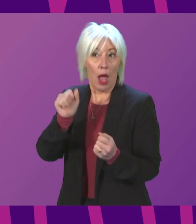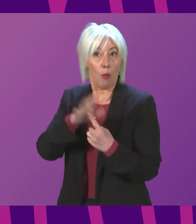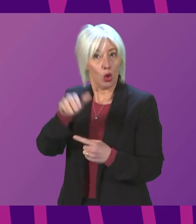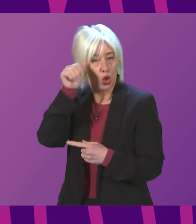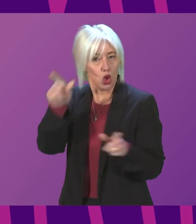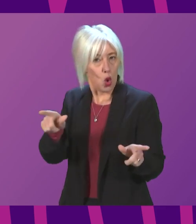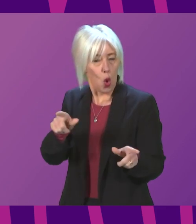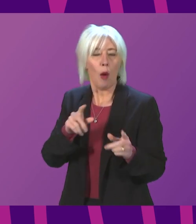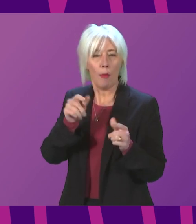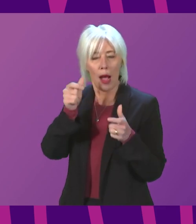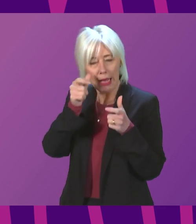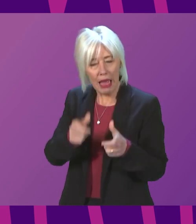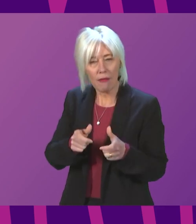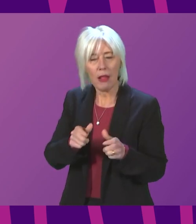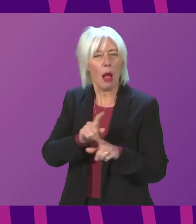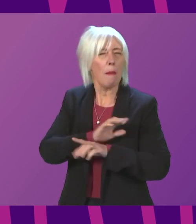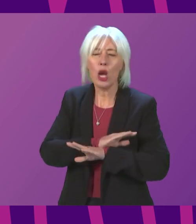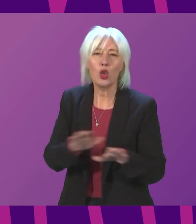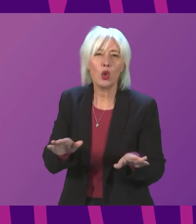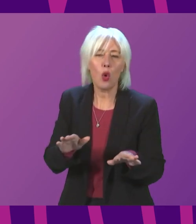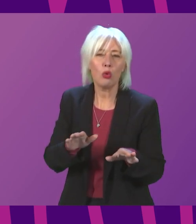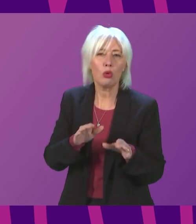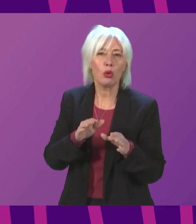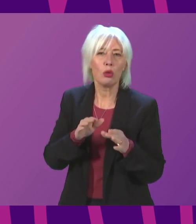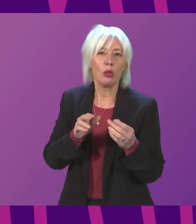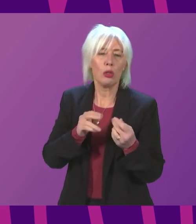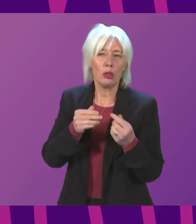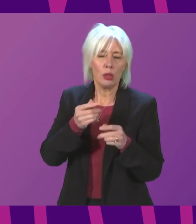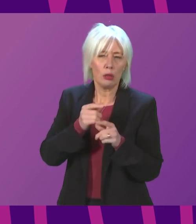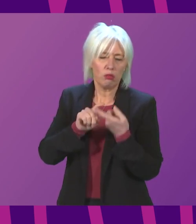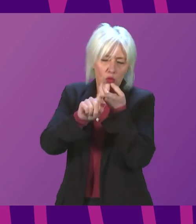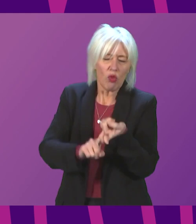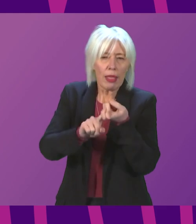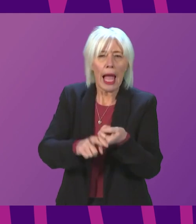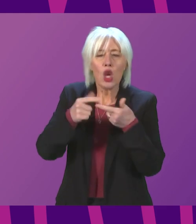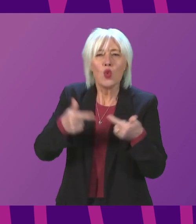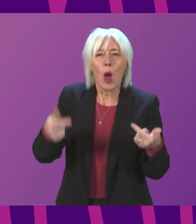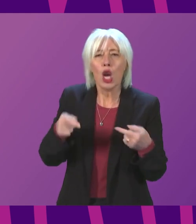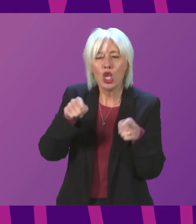However, it is also important not to set too much store by that information. As I said